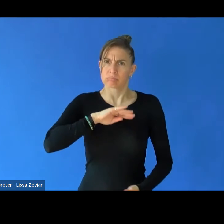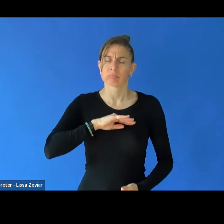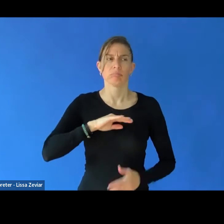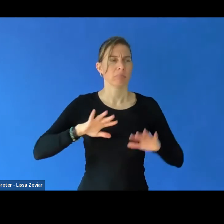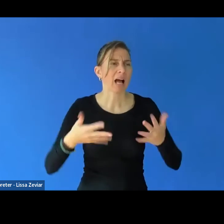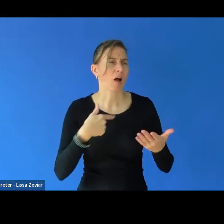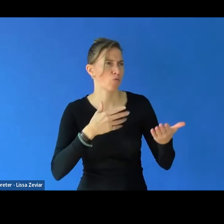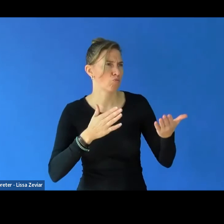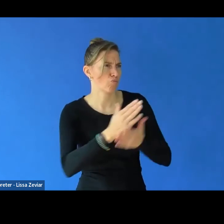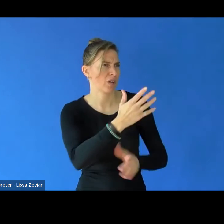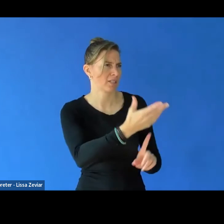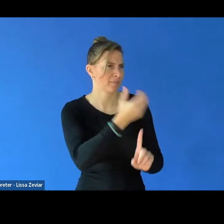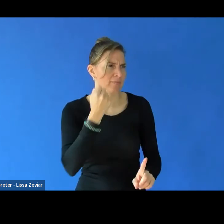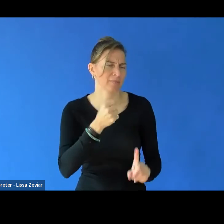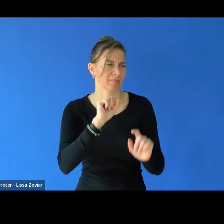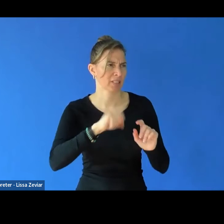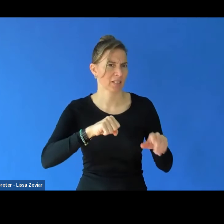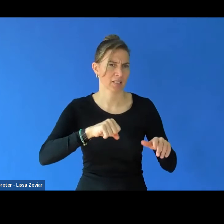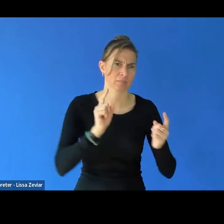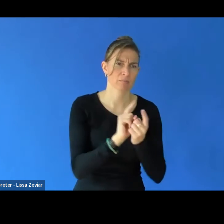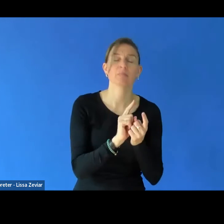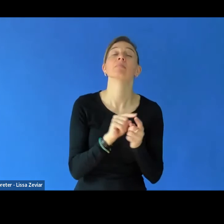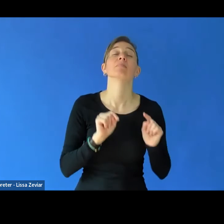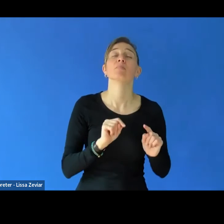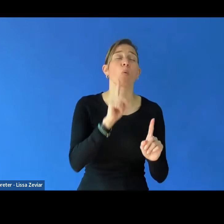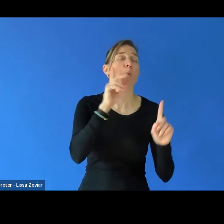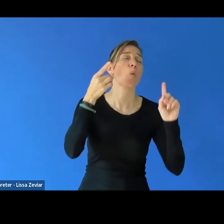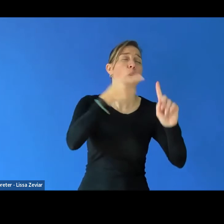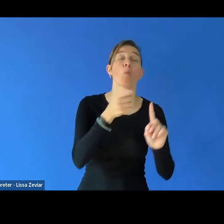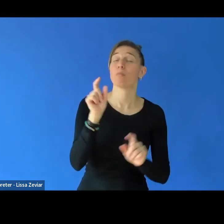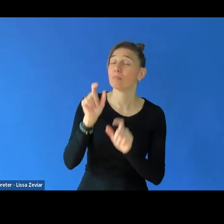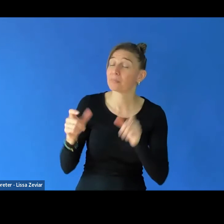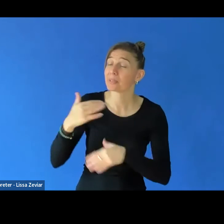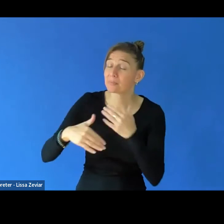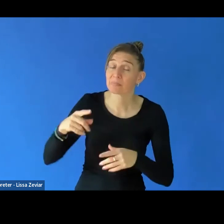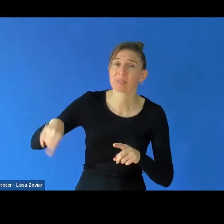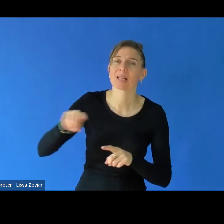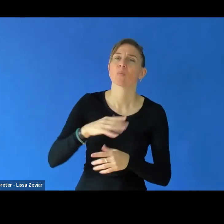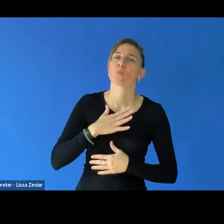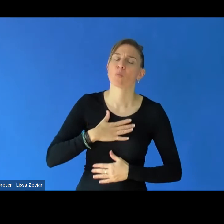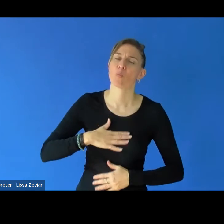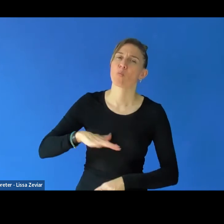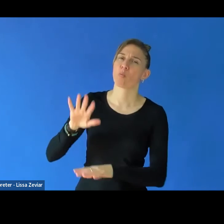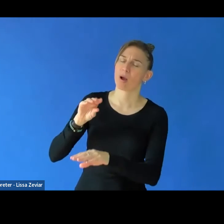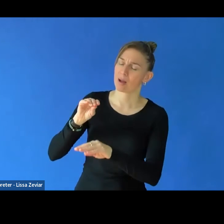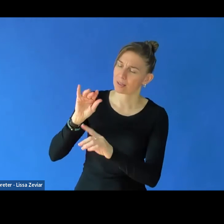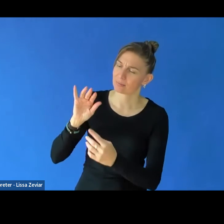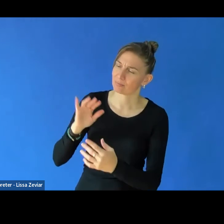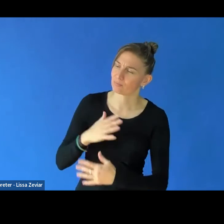Her passion is to touch and change the lives of women with disabilities and gives a testimony of the i2i programme.